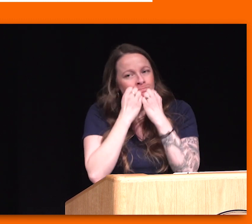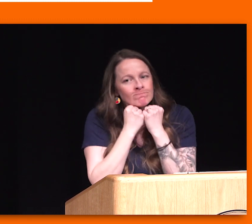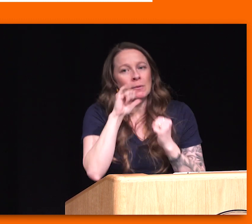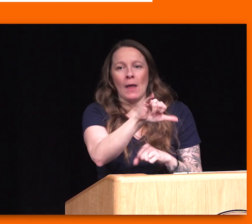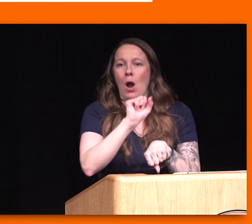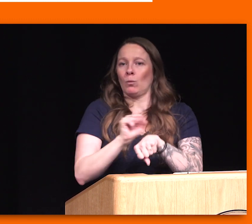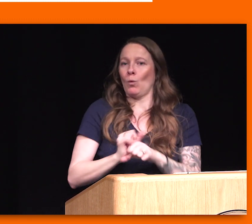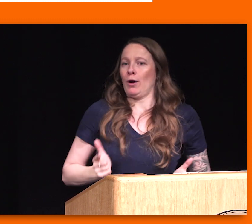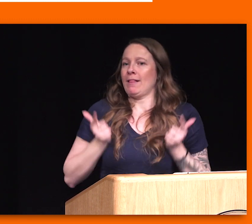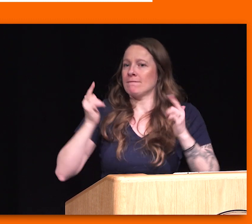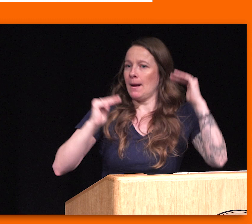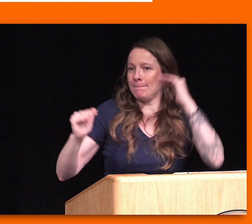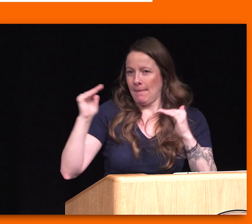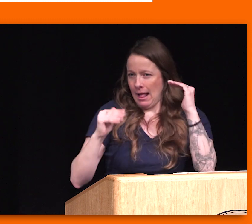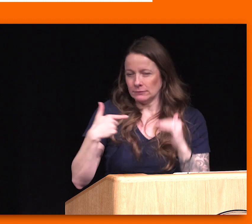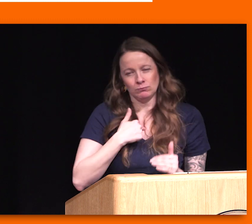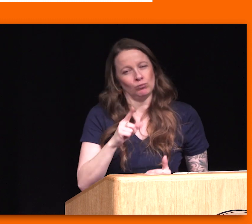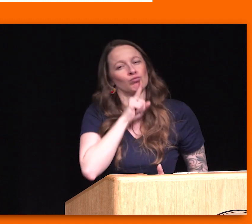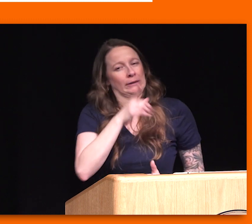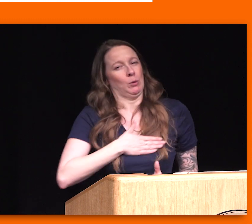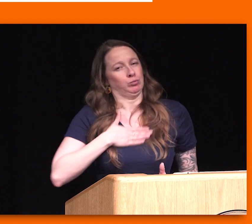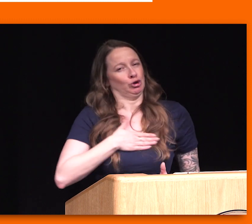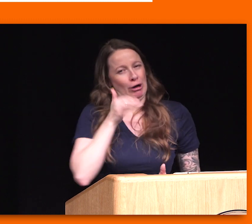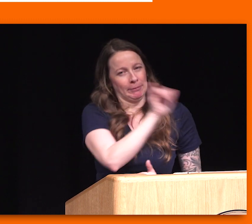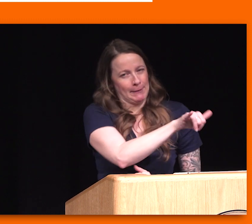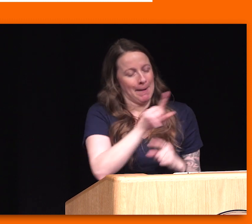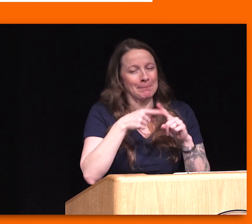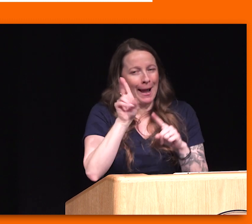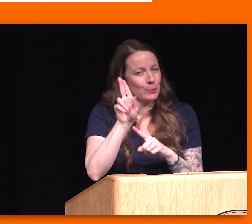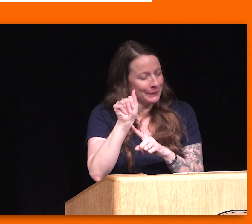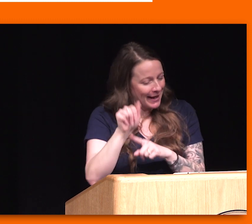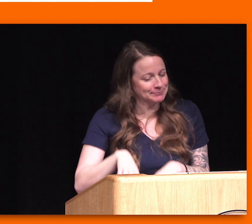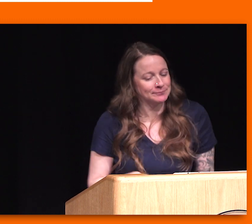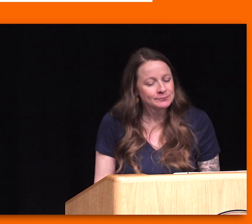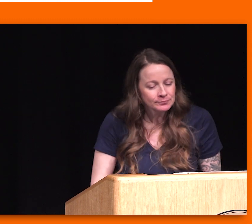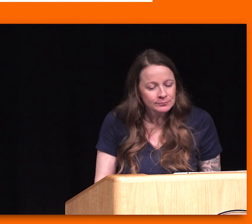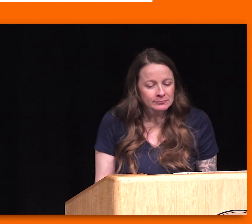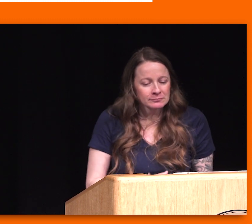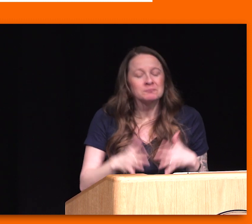And so, they really value that work-life balance. And I really appreciated that.